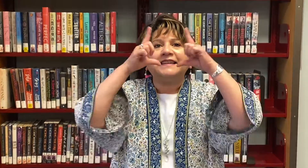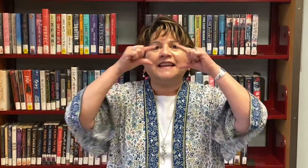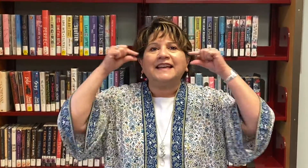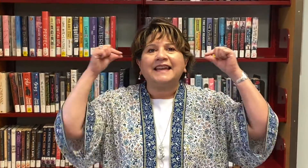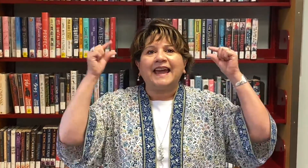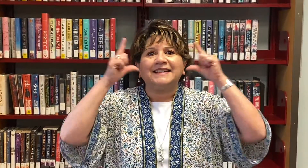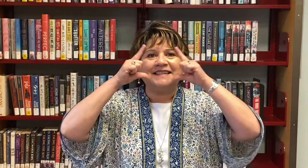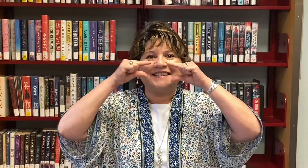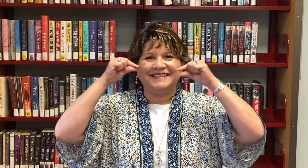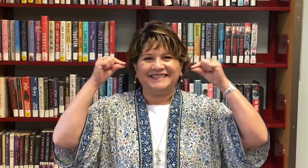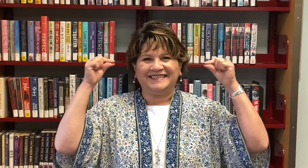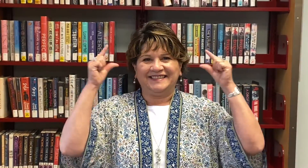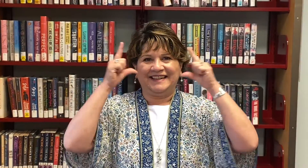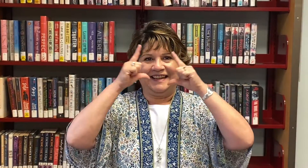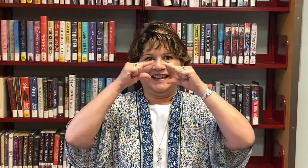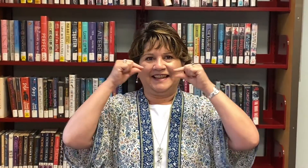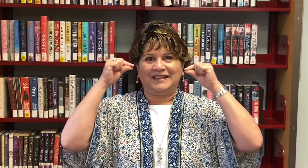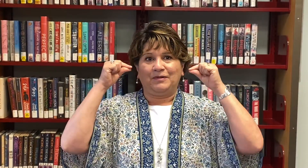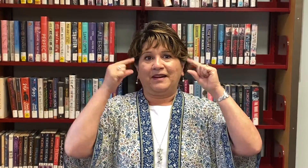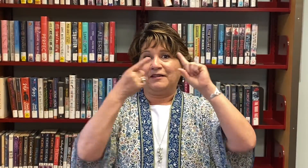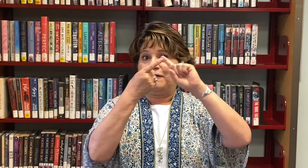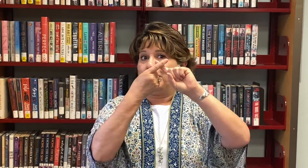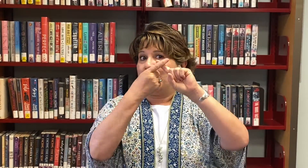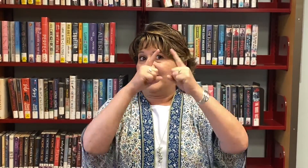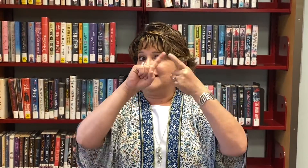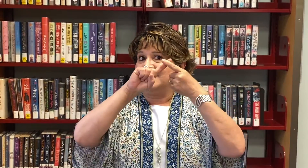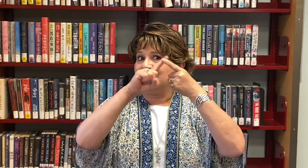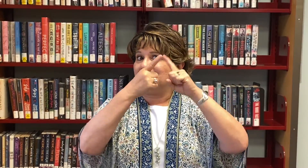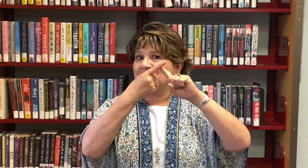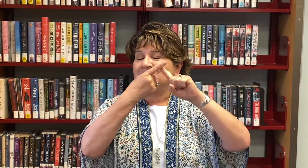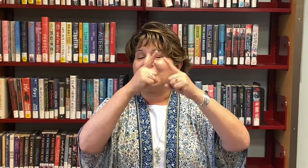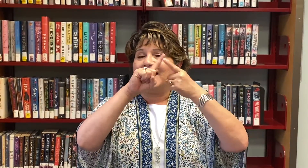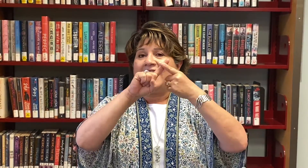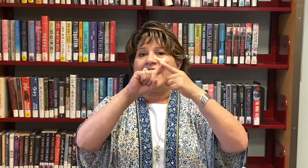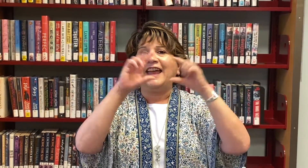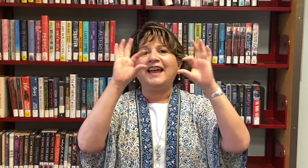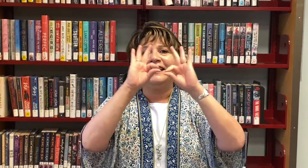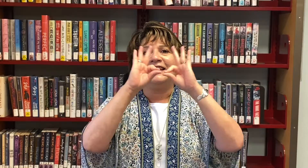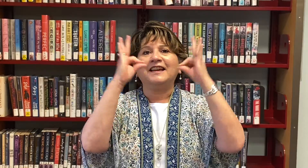and cat that's right friends and